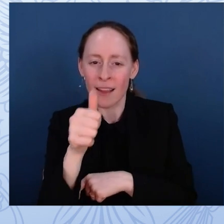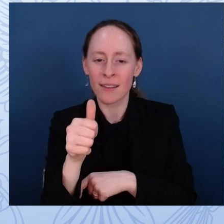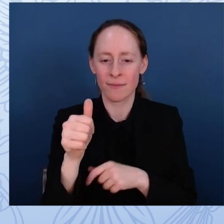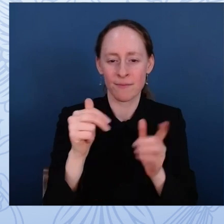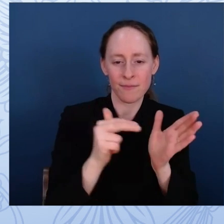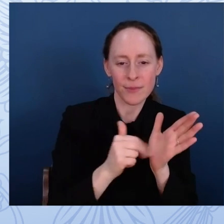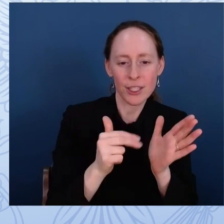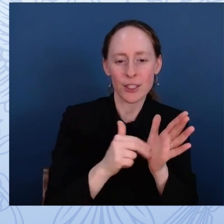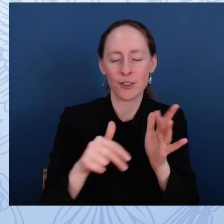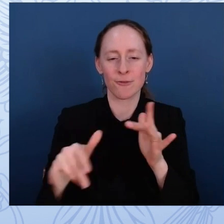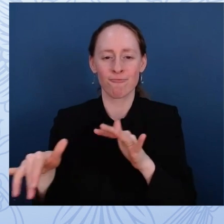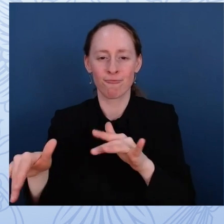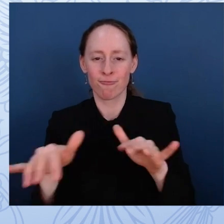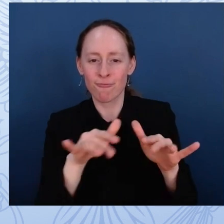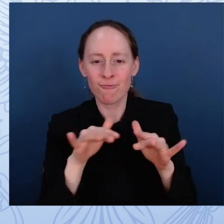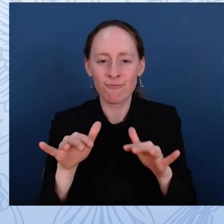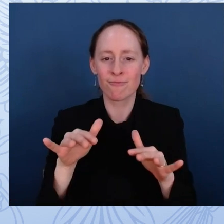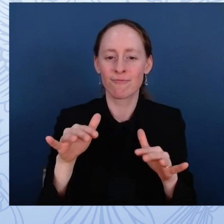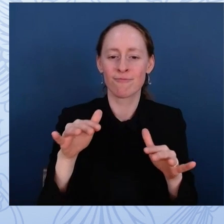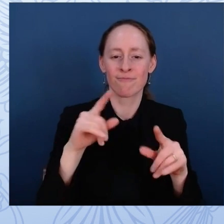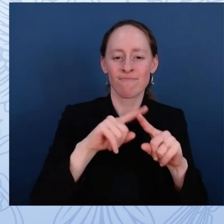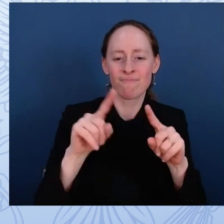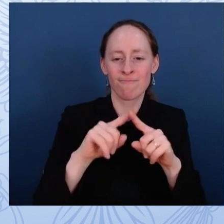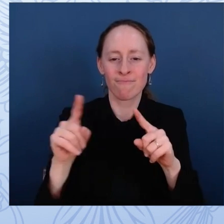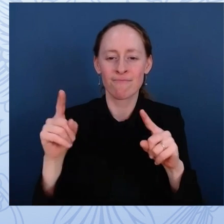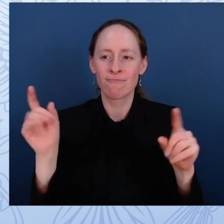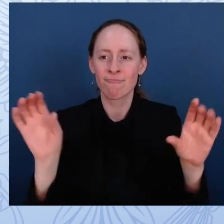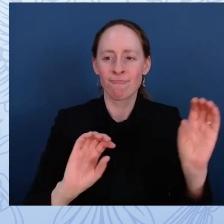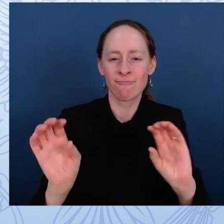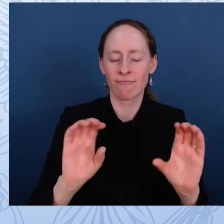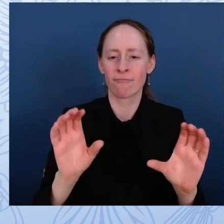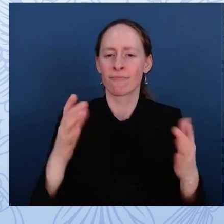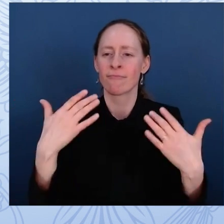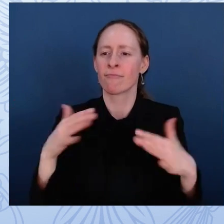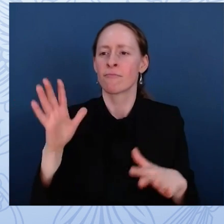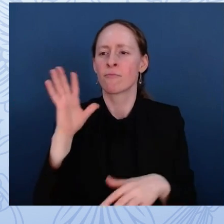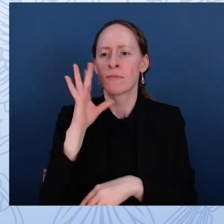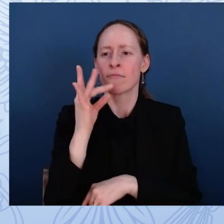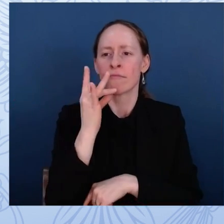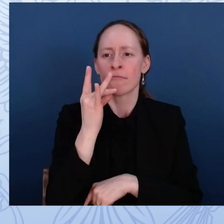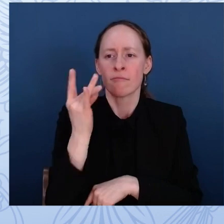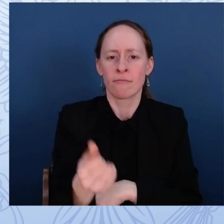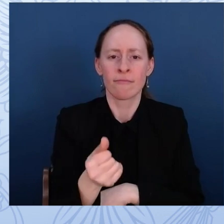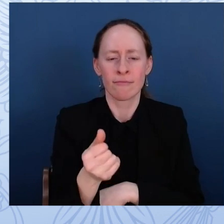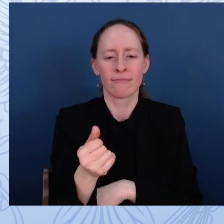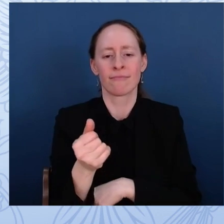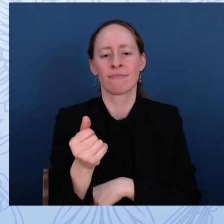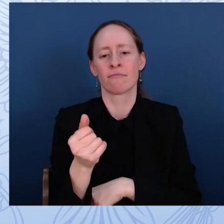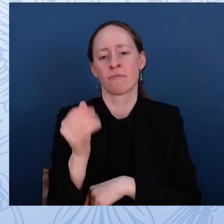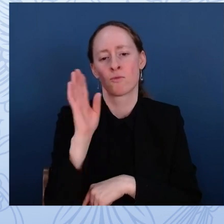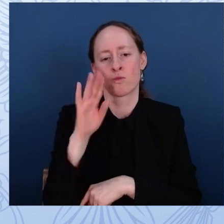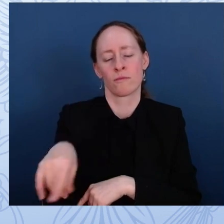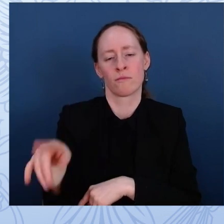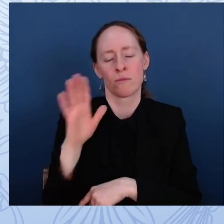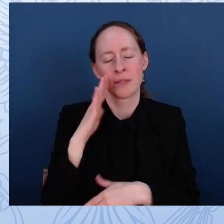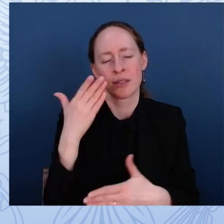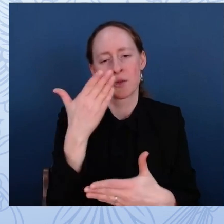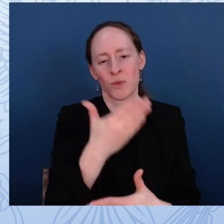makes it a wonderful combination for everyone to enjoy. Thank you very much. Any questions for our chefs?